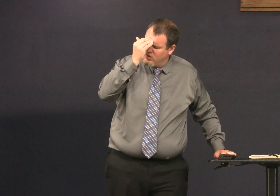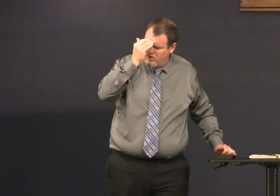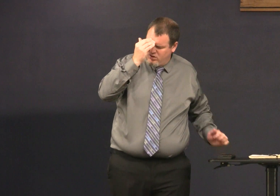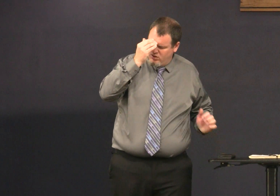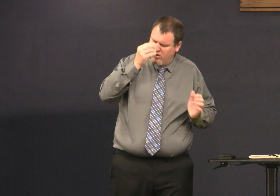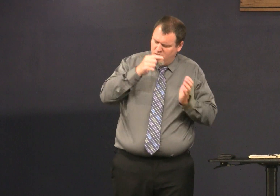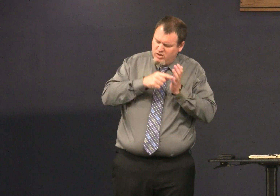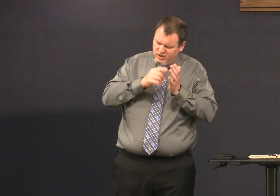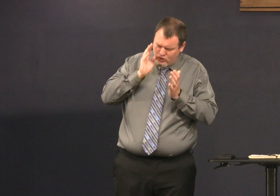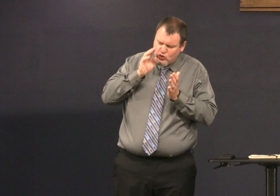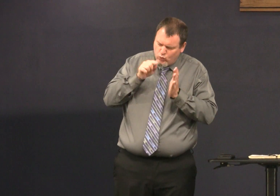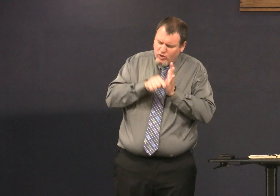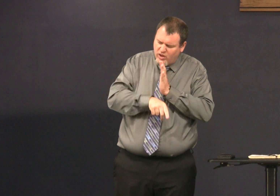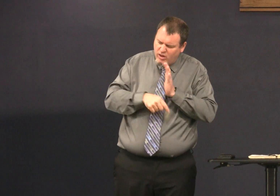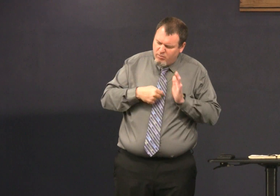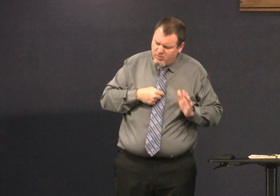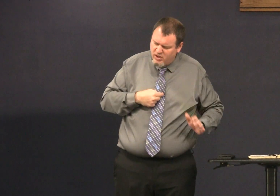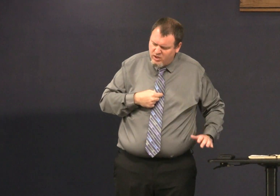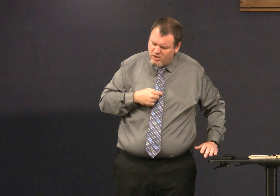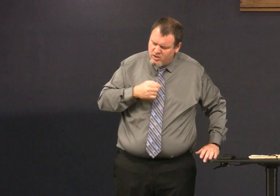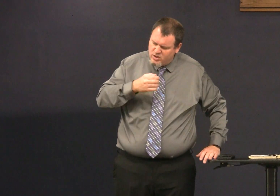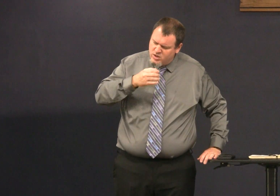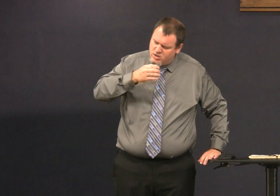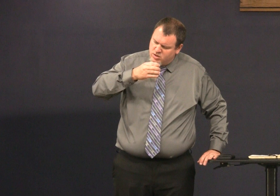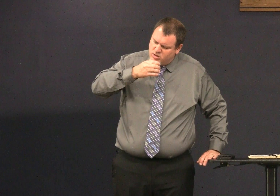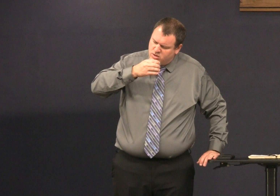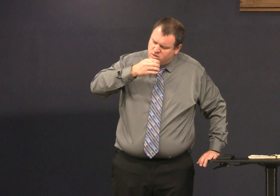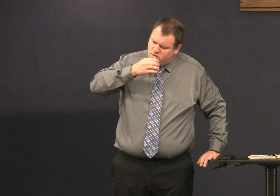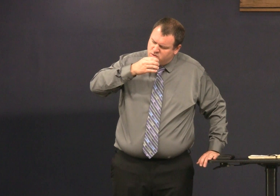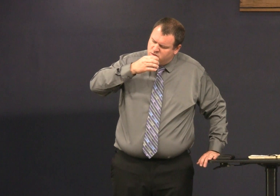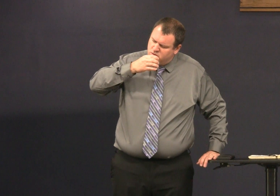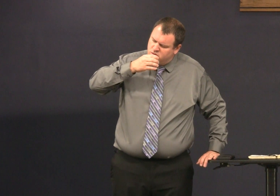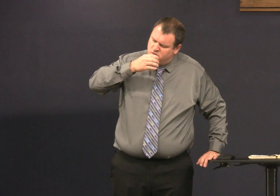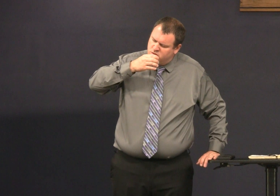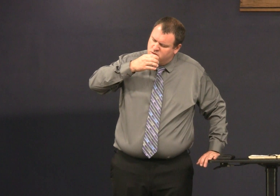Jesus knows what it means that they're going to kill him